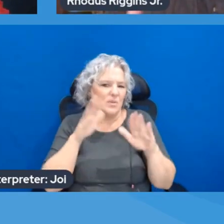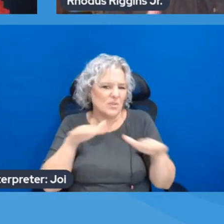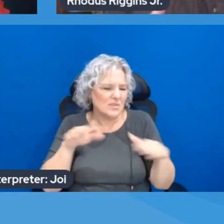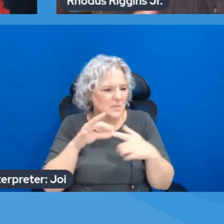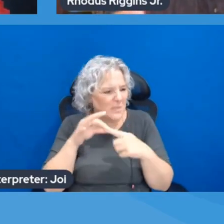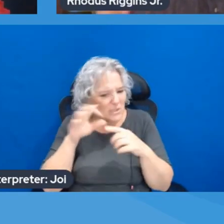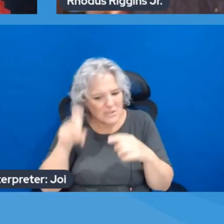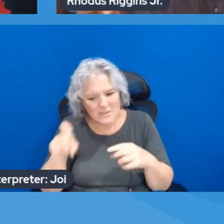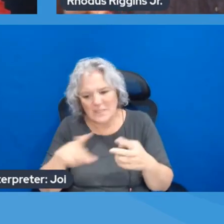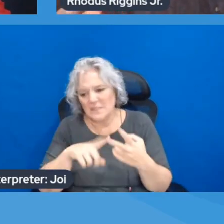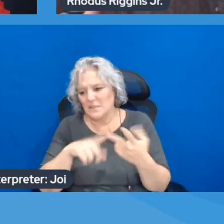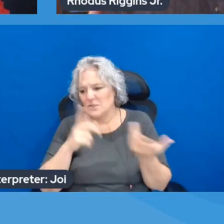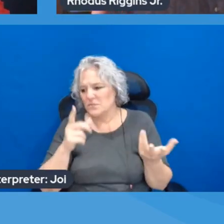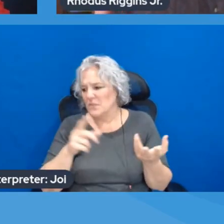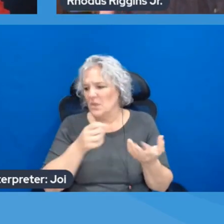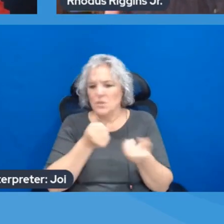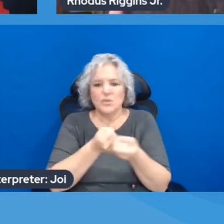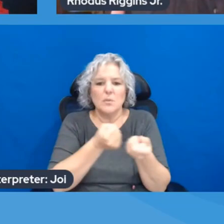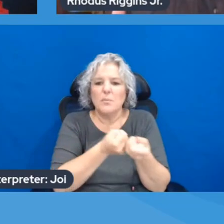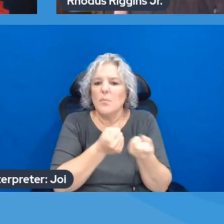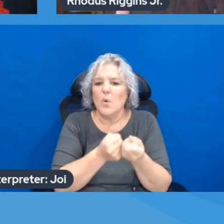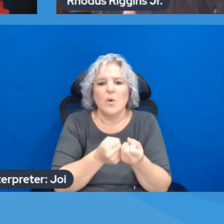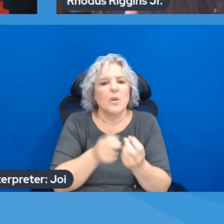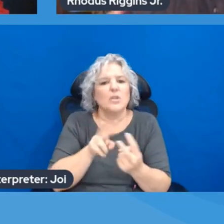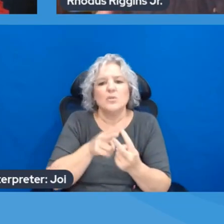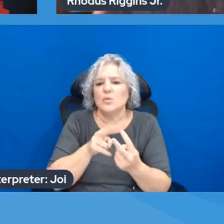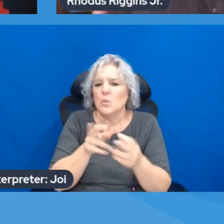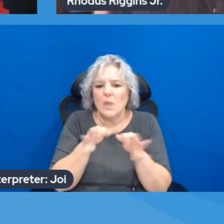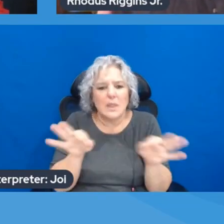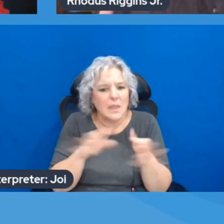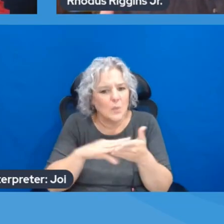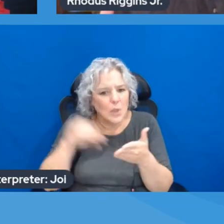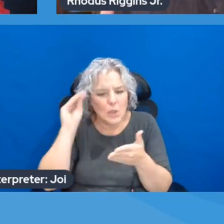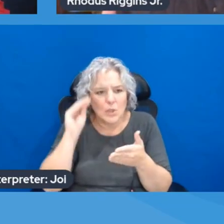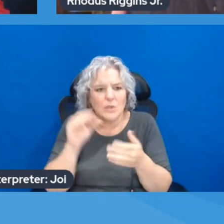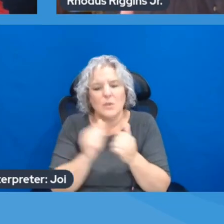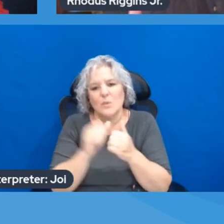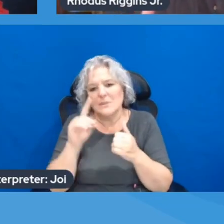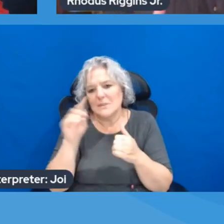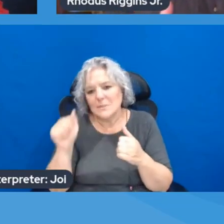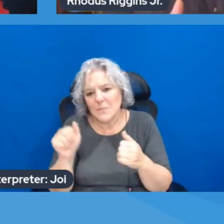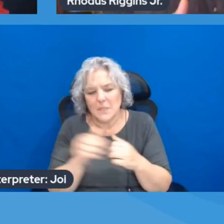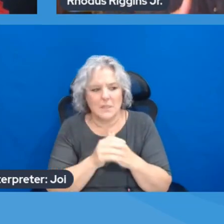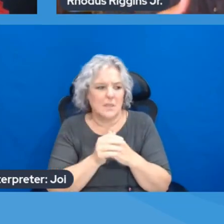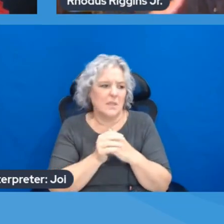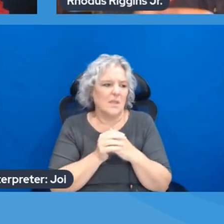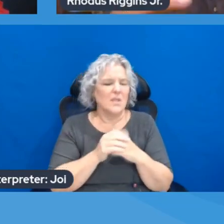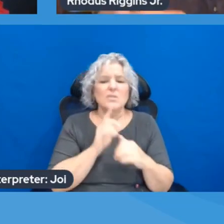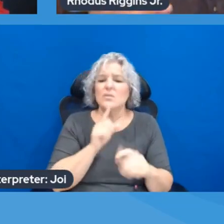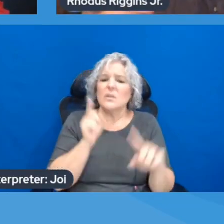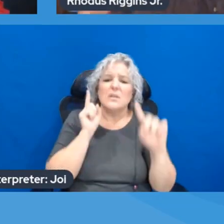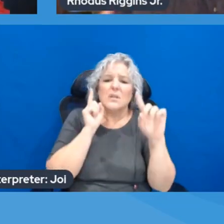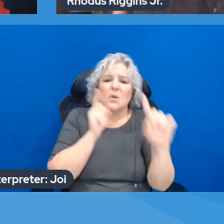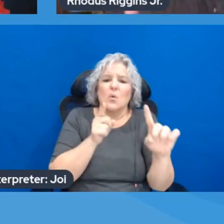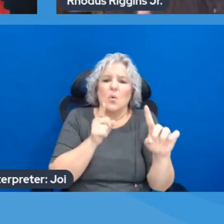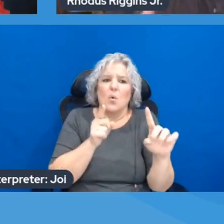supporting dual language learners with disabilities. So we our hope is to enhance